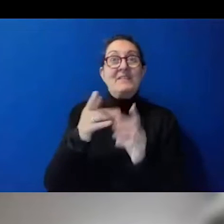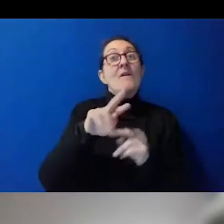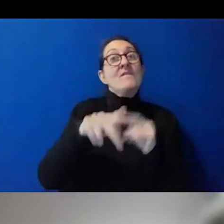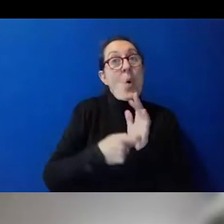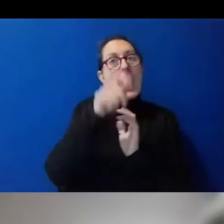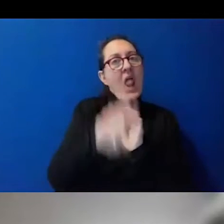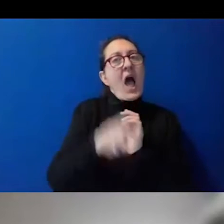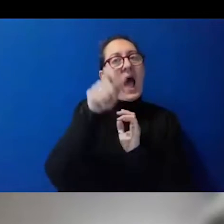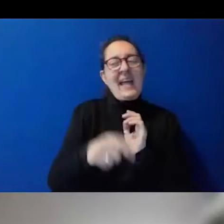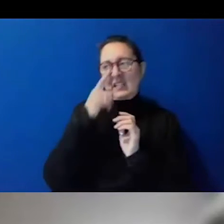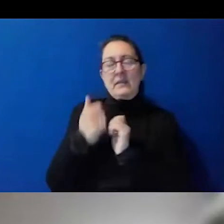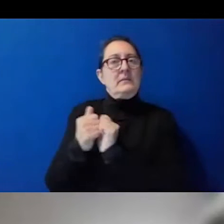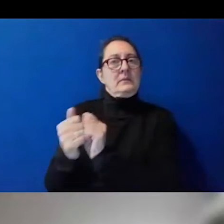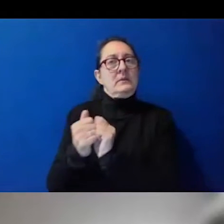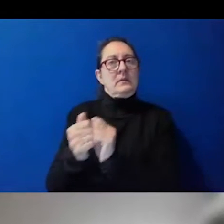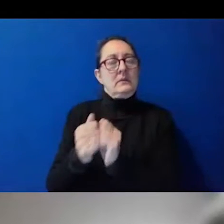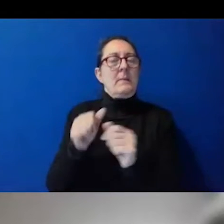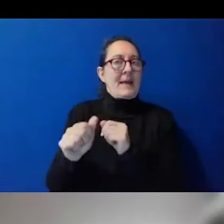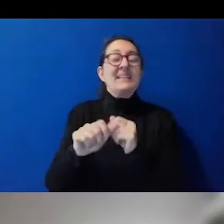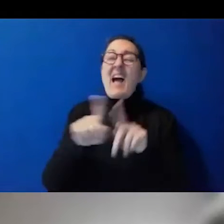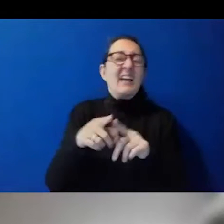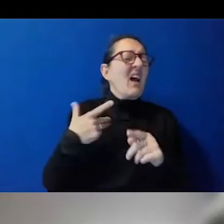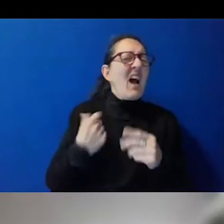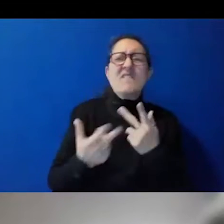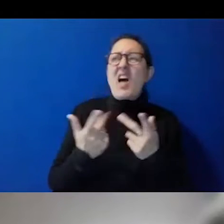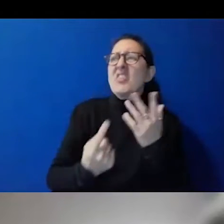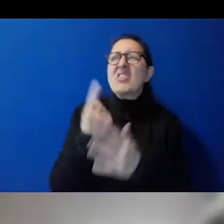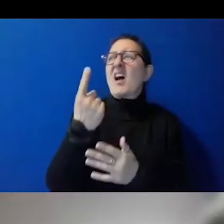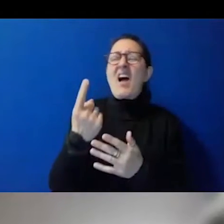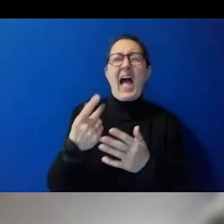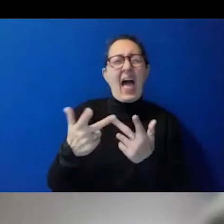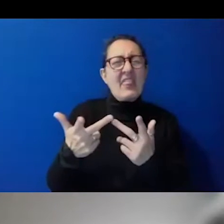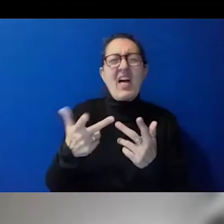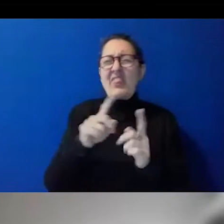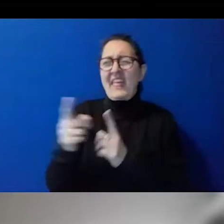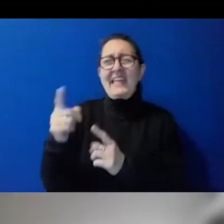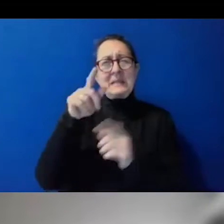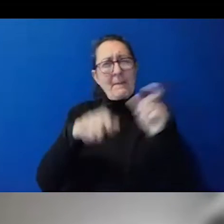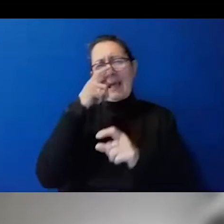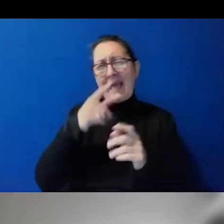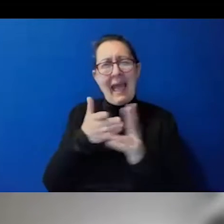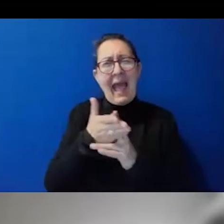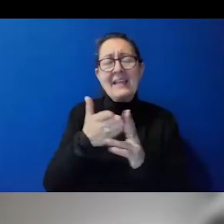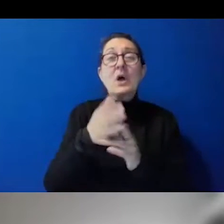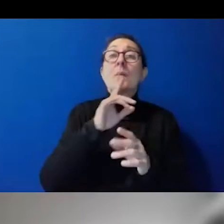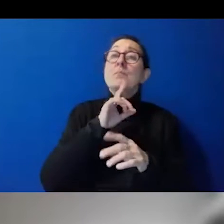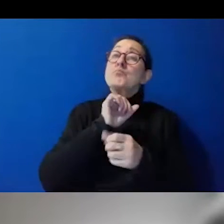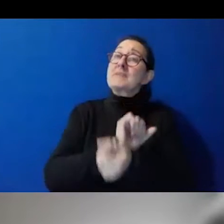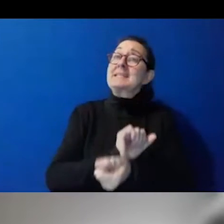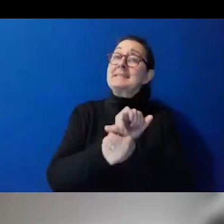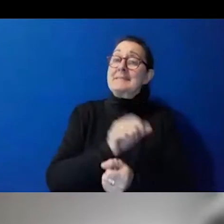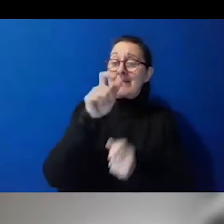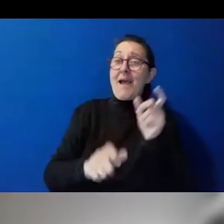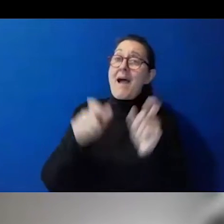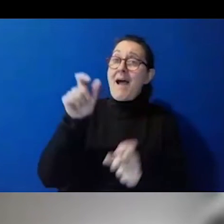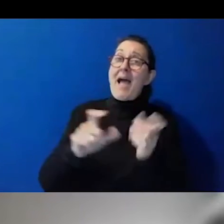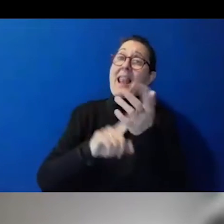that we have ready access to so things like a prison's legal service the elder abuse service um